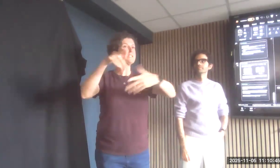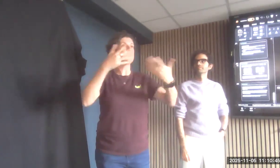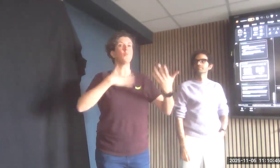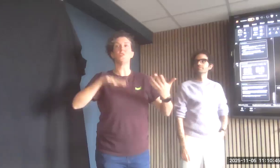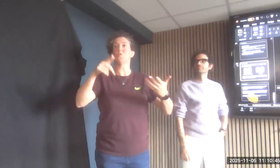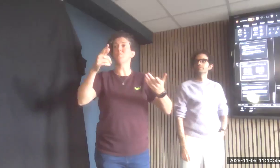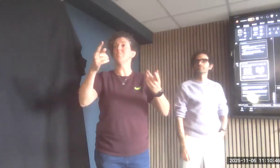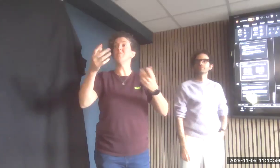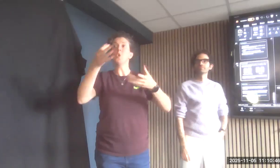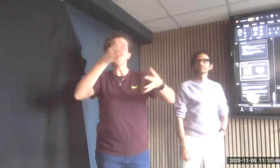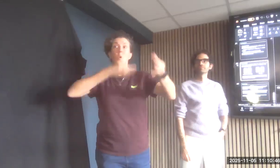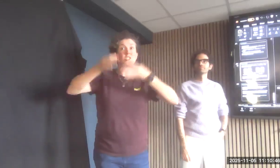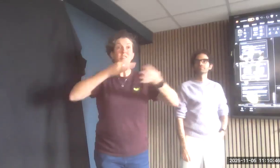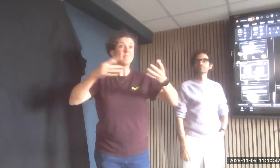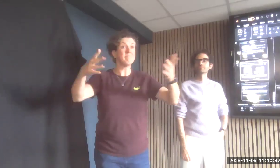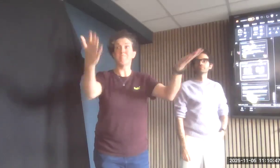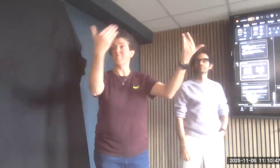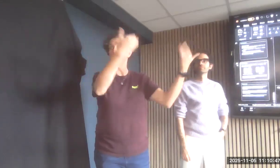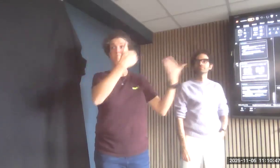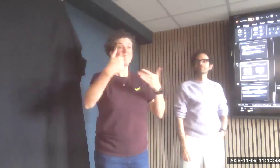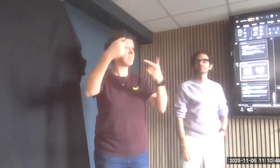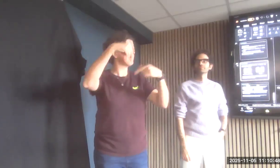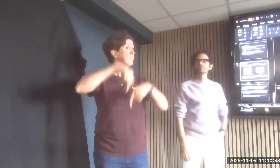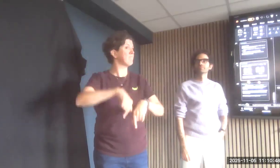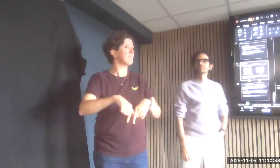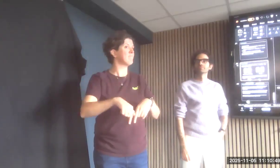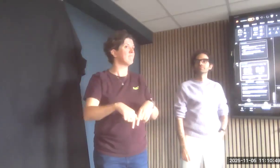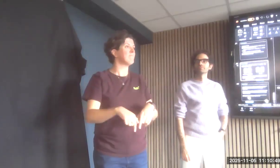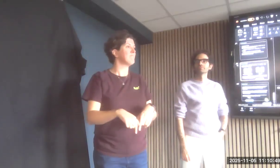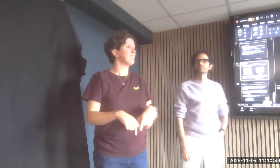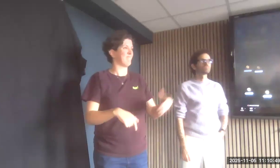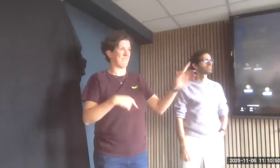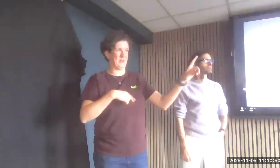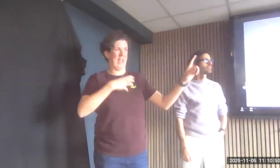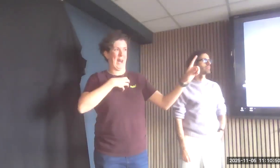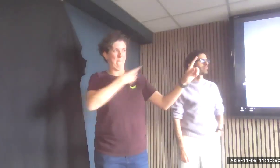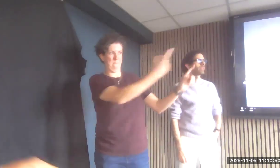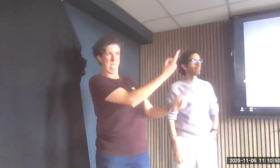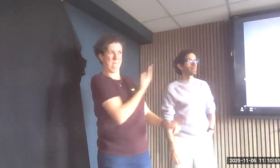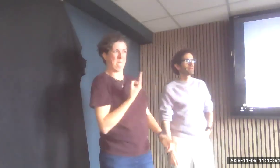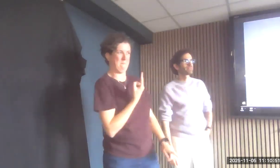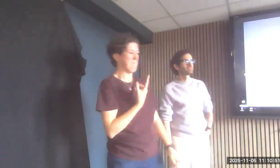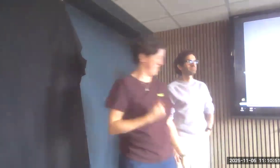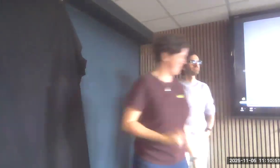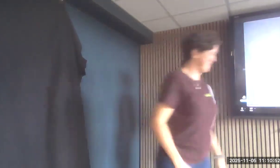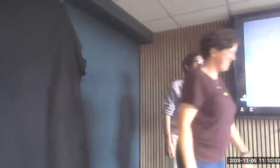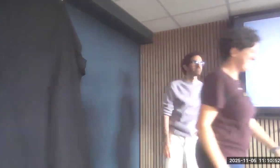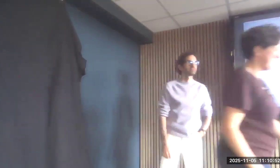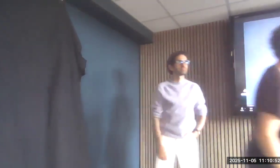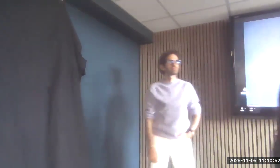So we have, again, a full 10 minutes for questions. So, if anybody has any questions, if they'd like to come to the front.